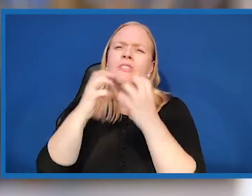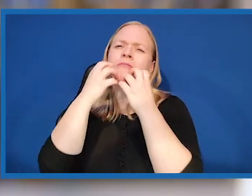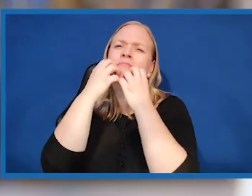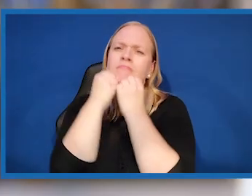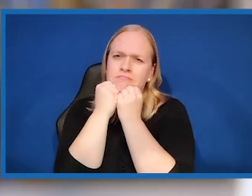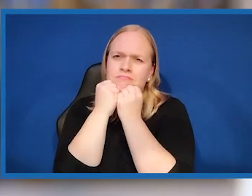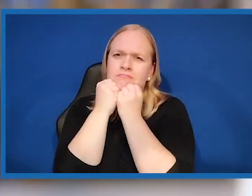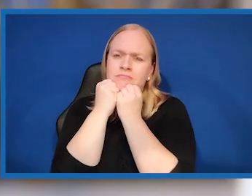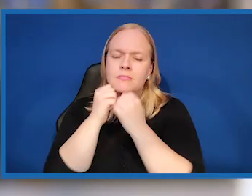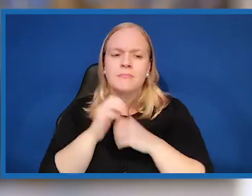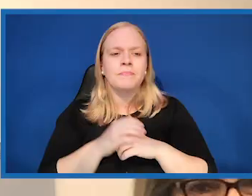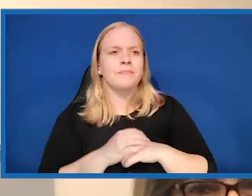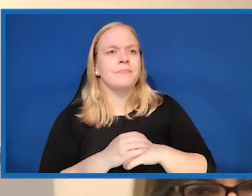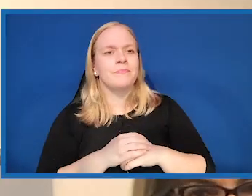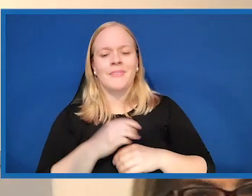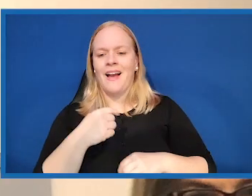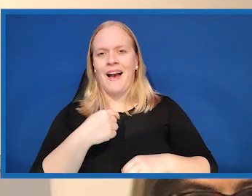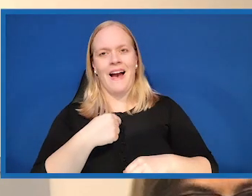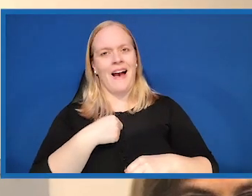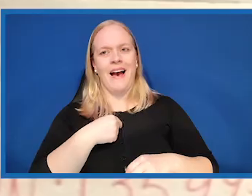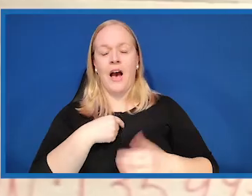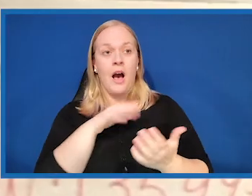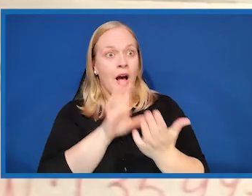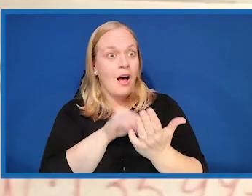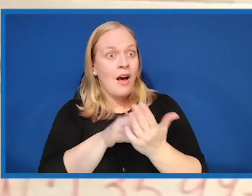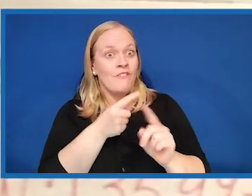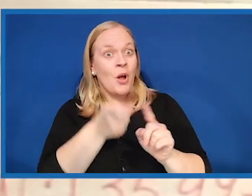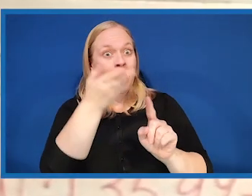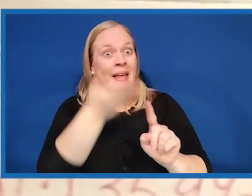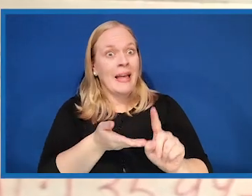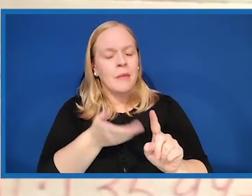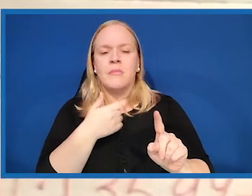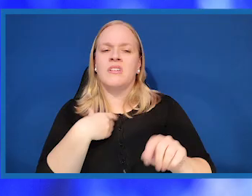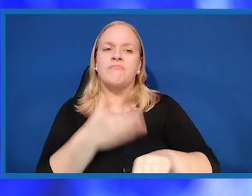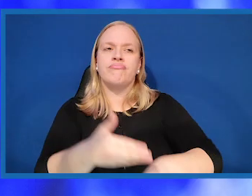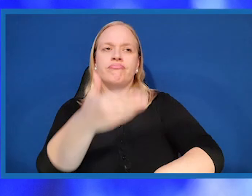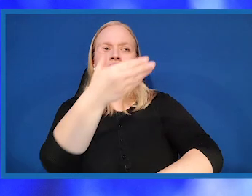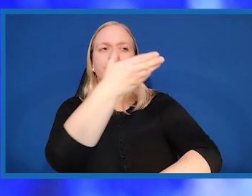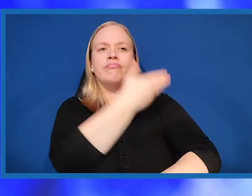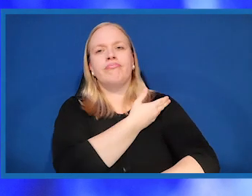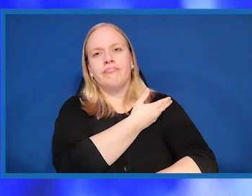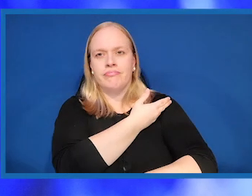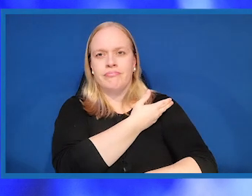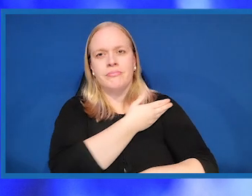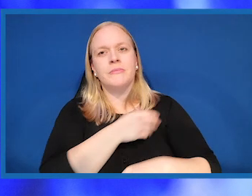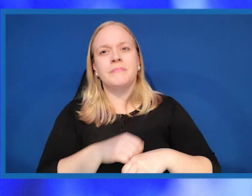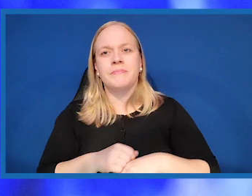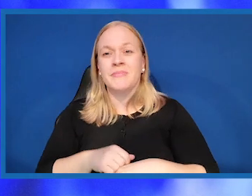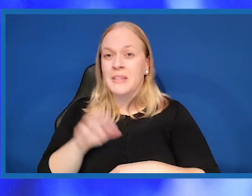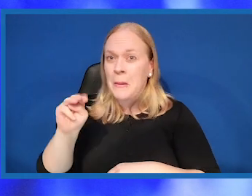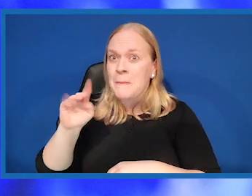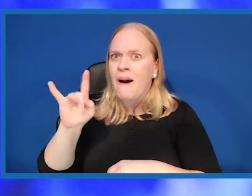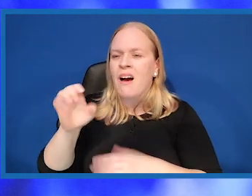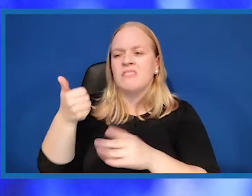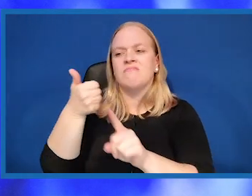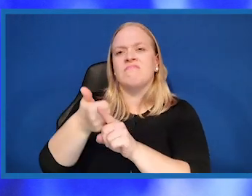BECAUSE OF WHAT I LEARNED FROM HIM AND BECAUSE I HAD THE OPPORTUNITY TO WORK WITH HIM. MIKE IS A LEADER TO ALL OF US,